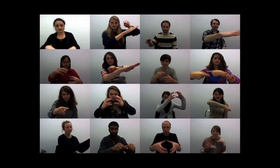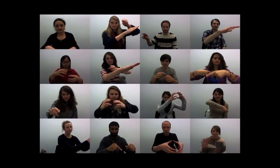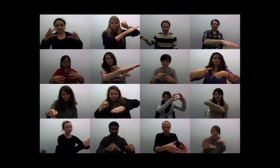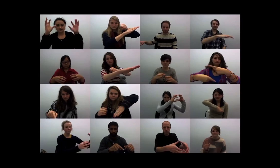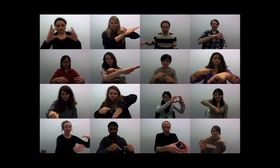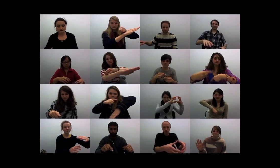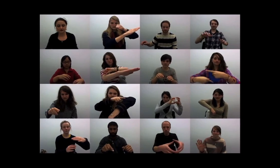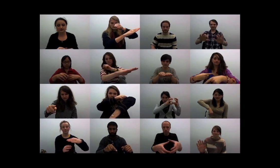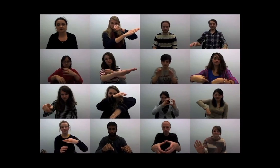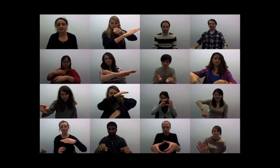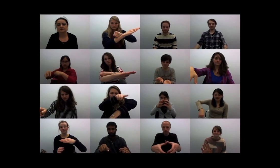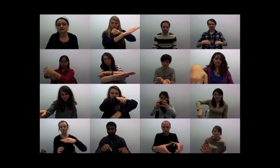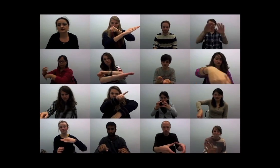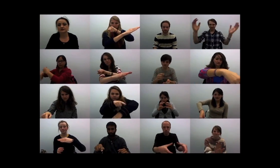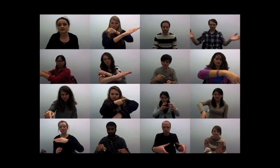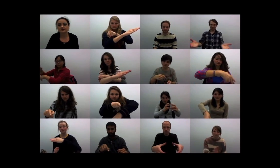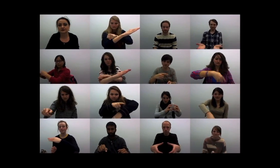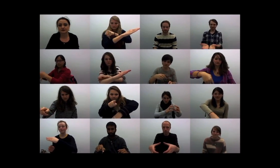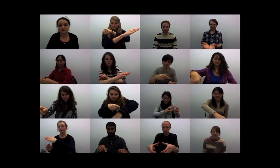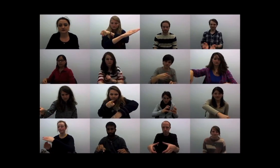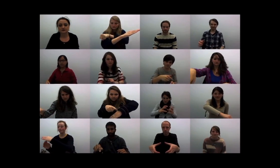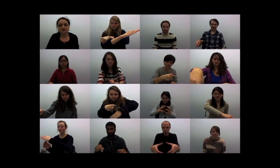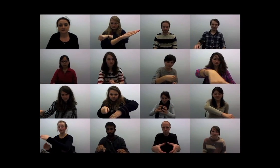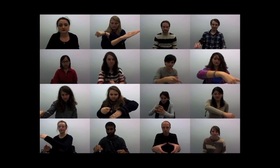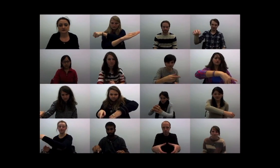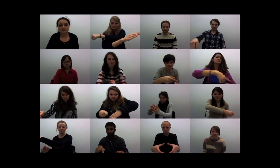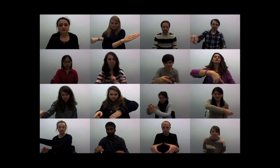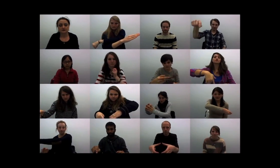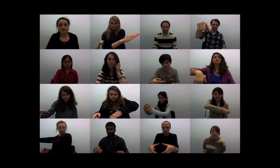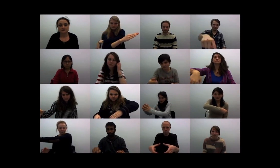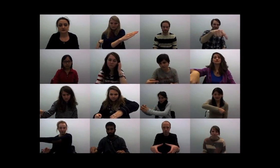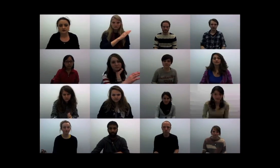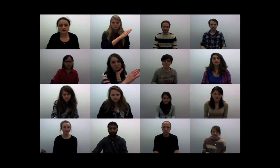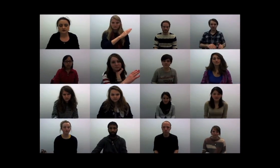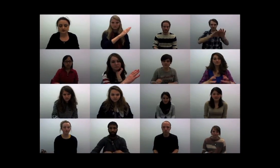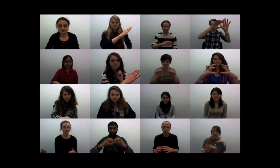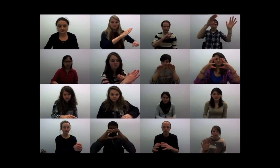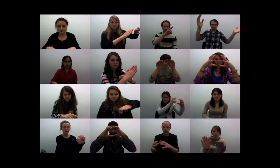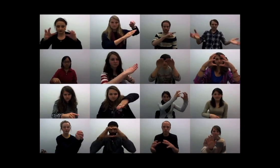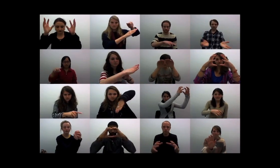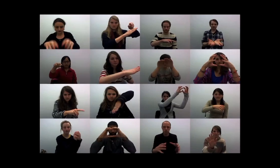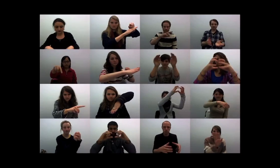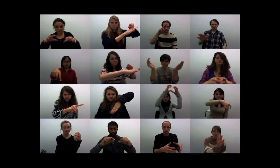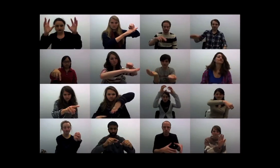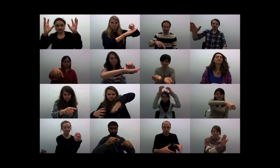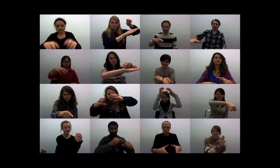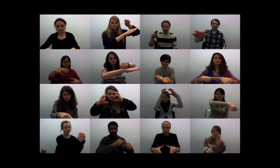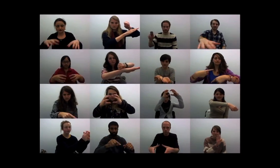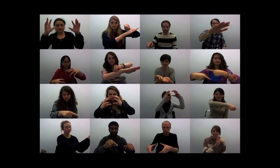What we're interested in is how do these strategies evolve down generations. So